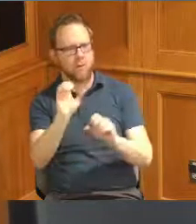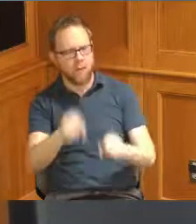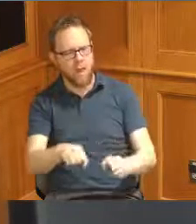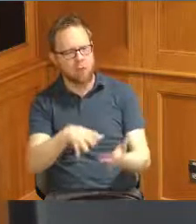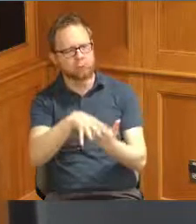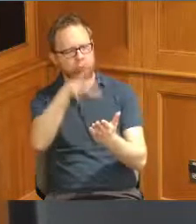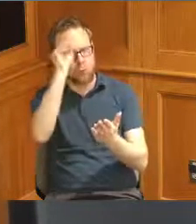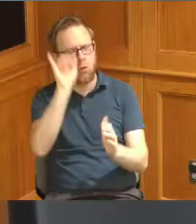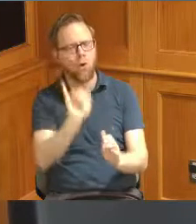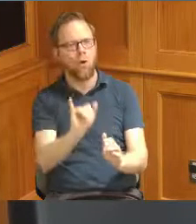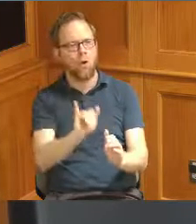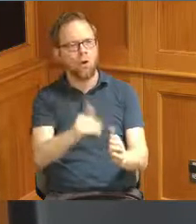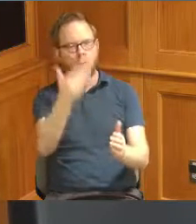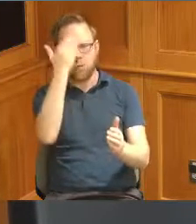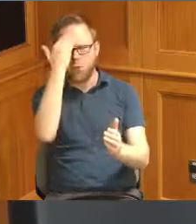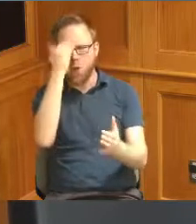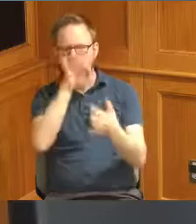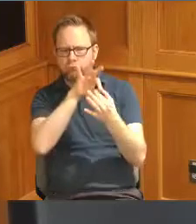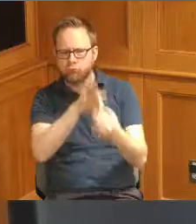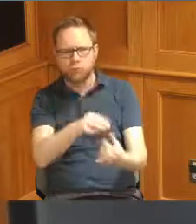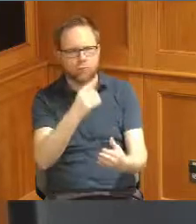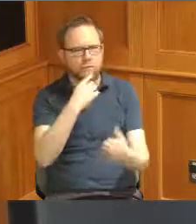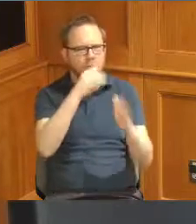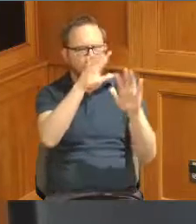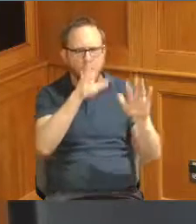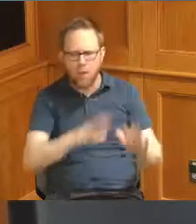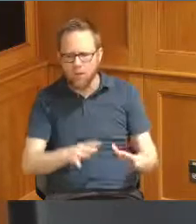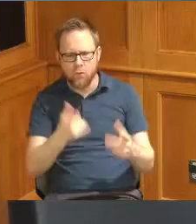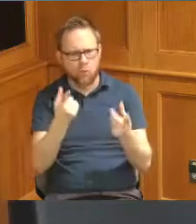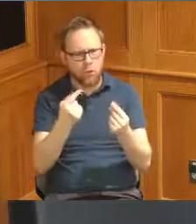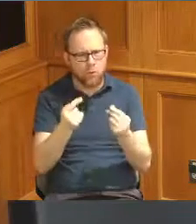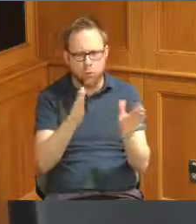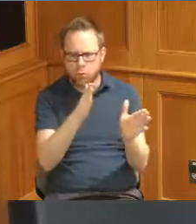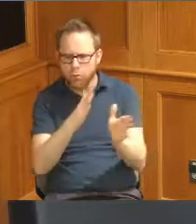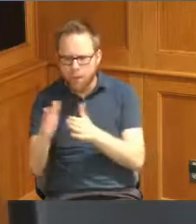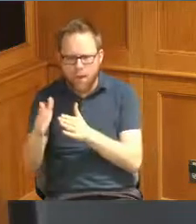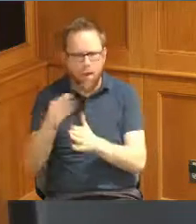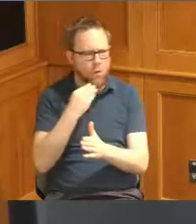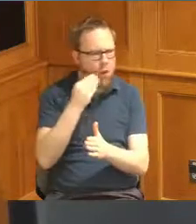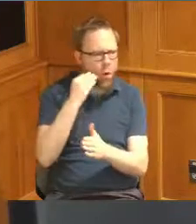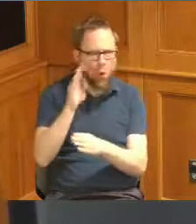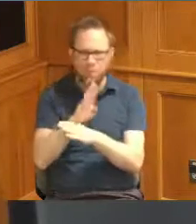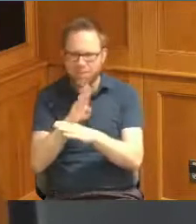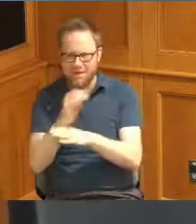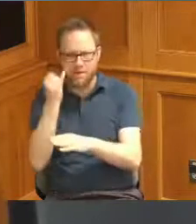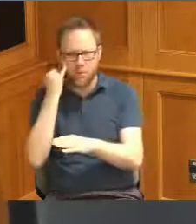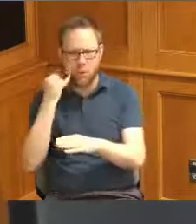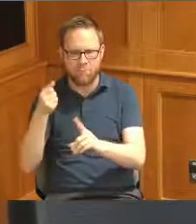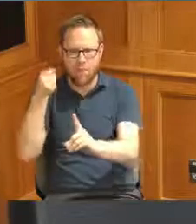informed and able to prepare their homes and businesses for severe weather facing the area